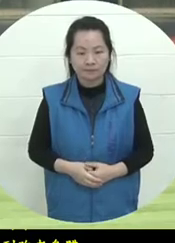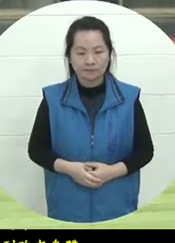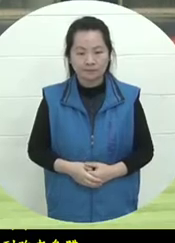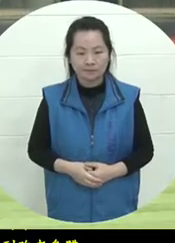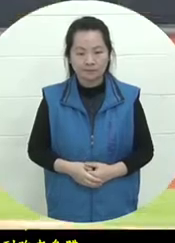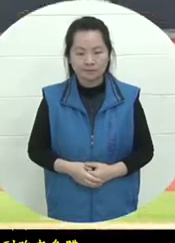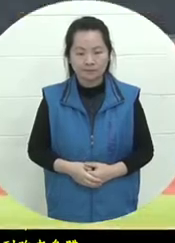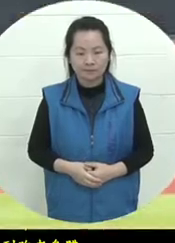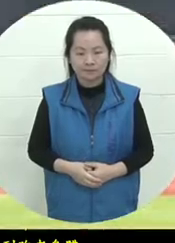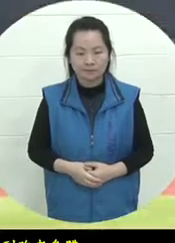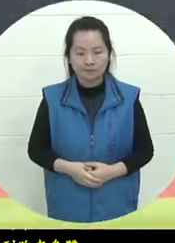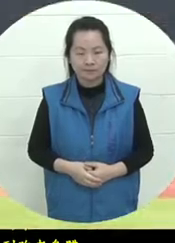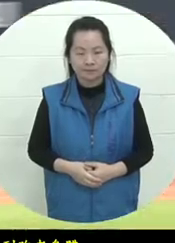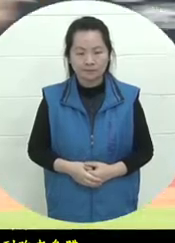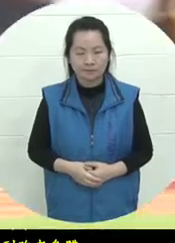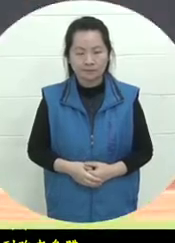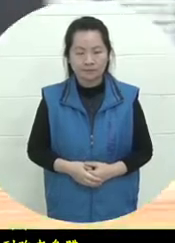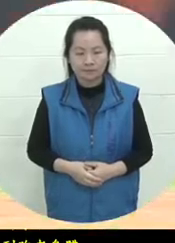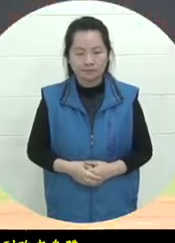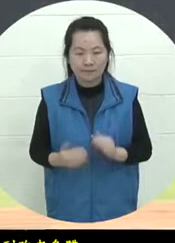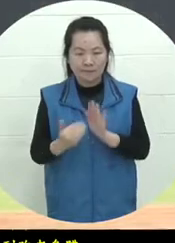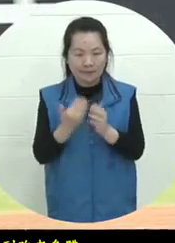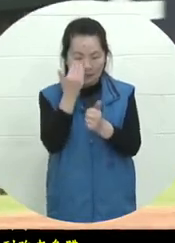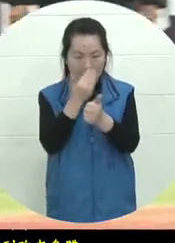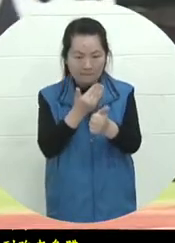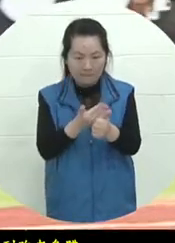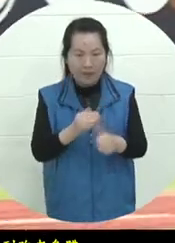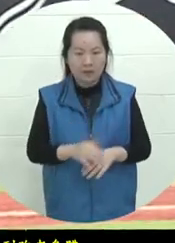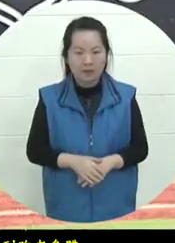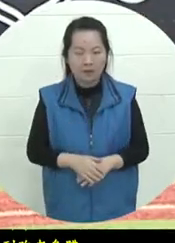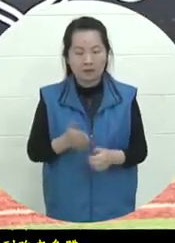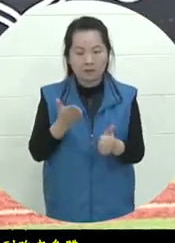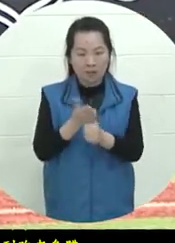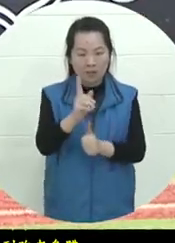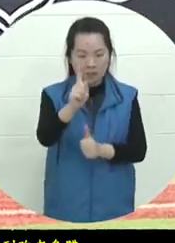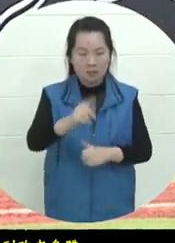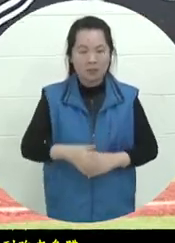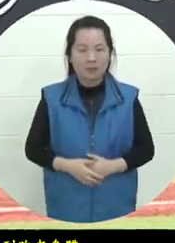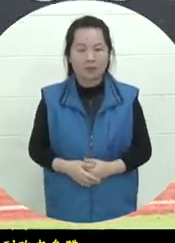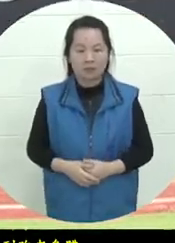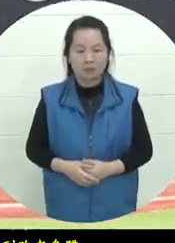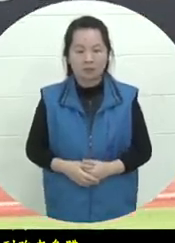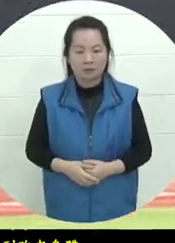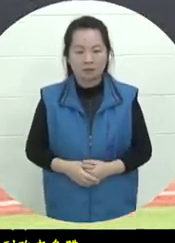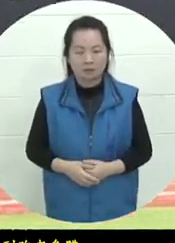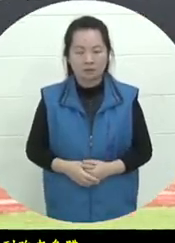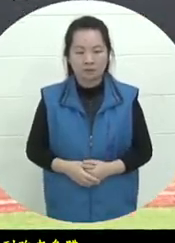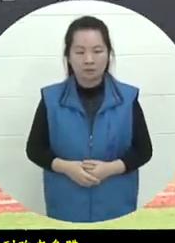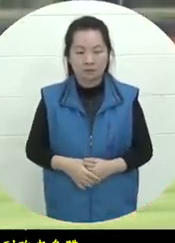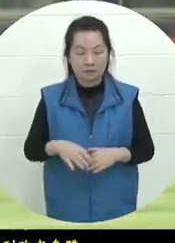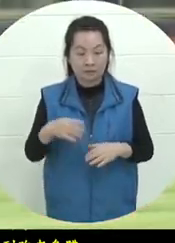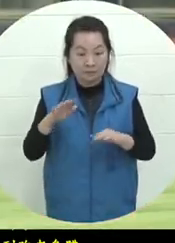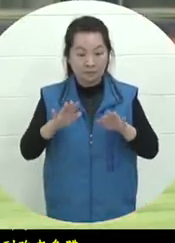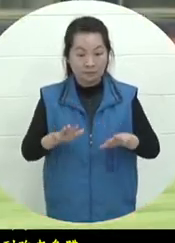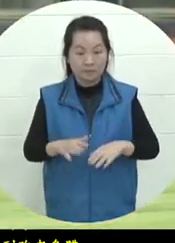, just after the defensive defense got an out, there was